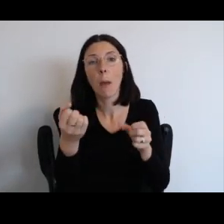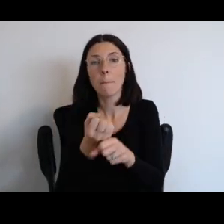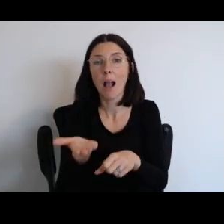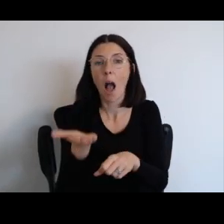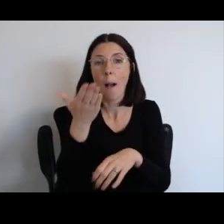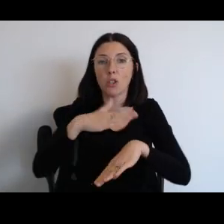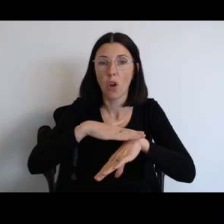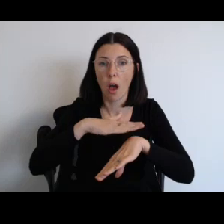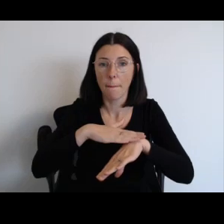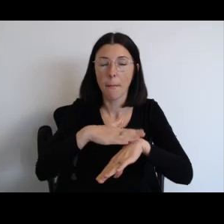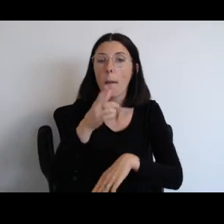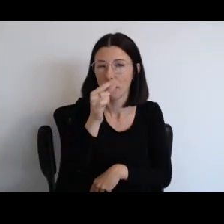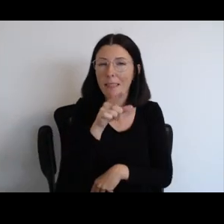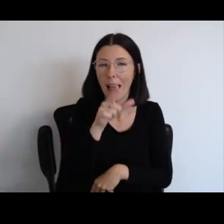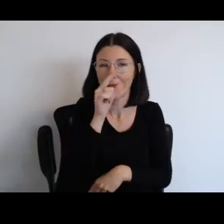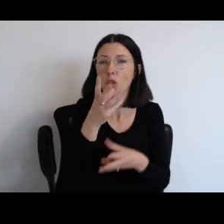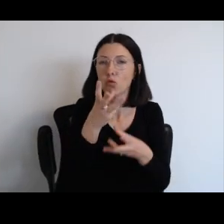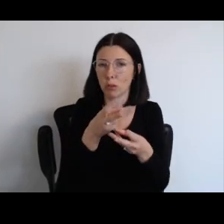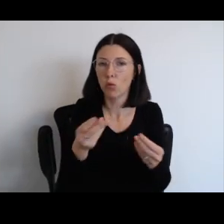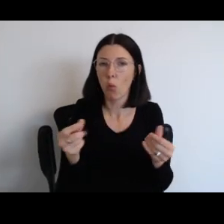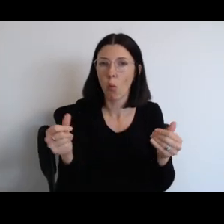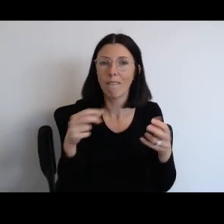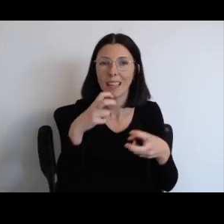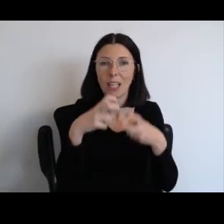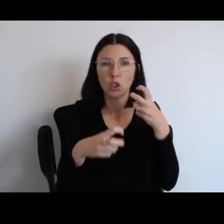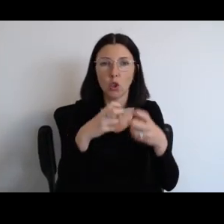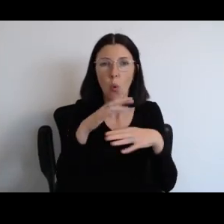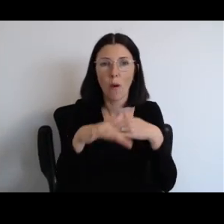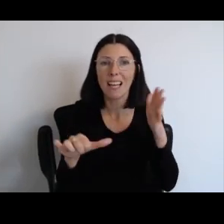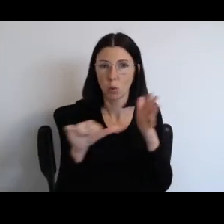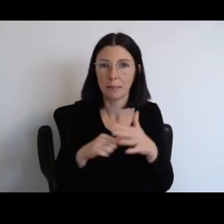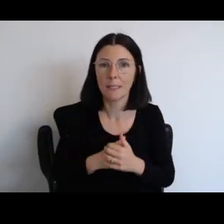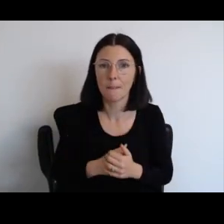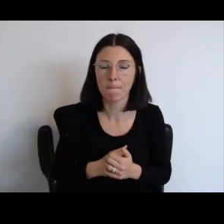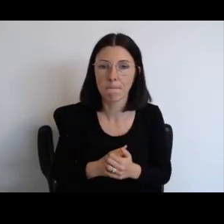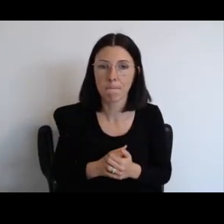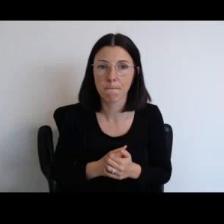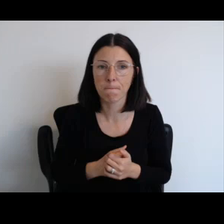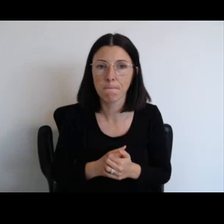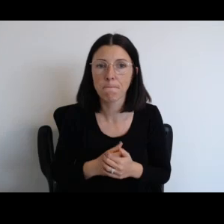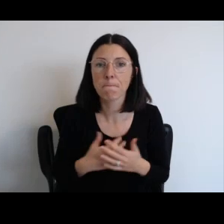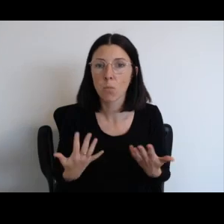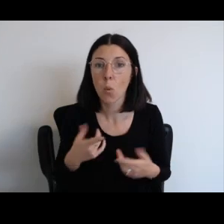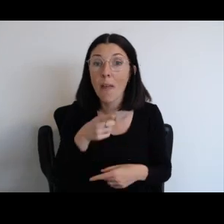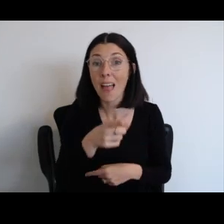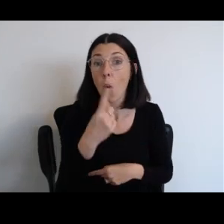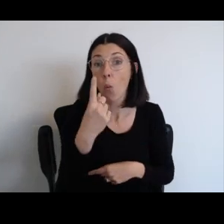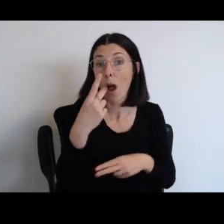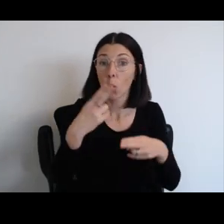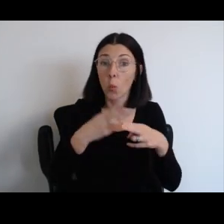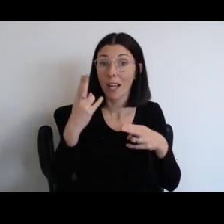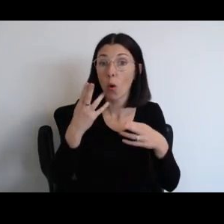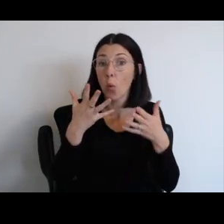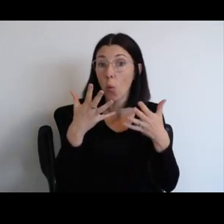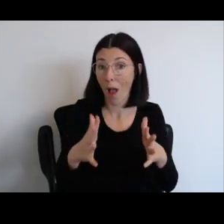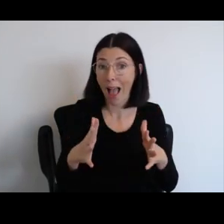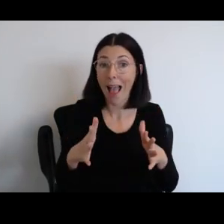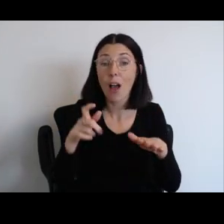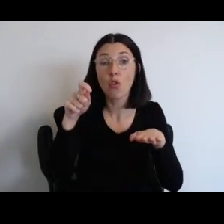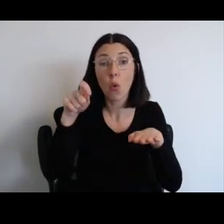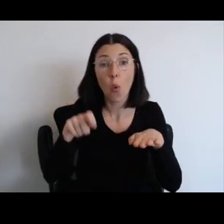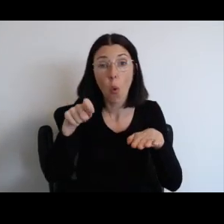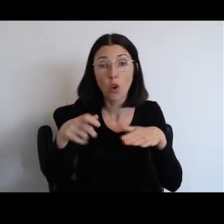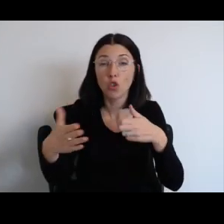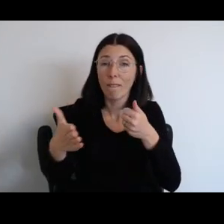enforcement so that's a quick way for the court to be able to fix the problem um without lengthy